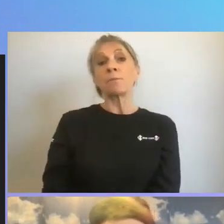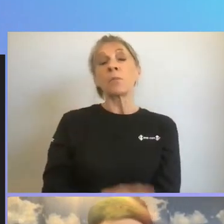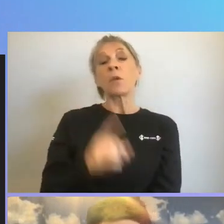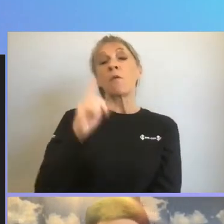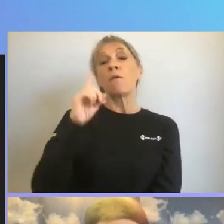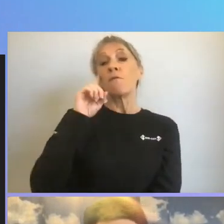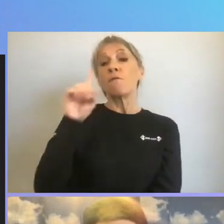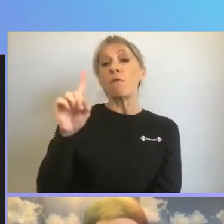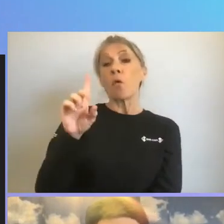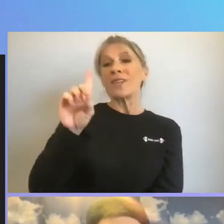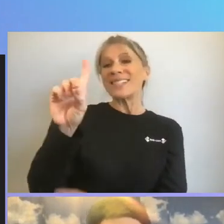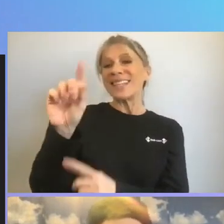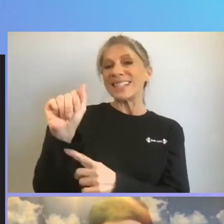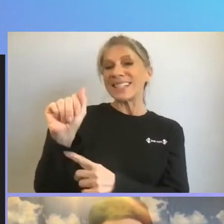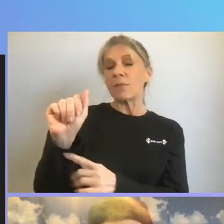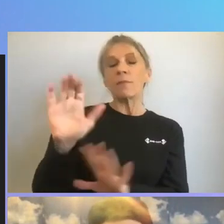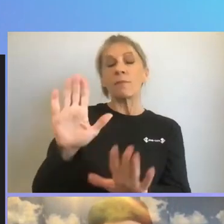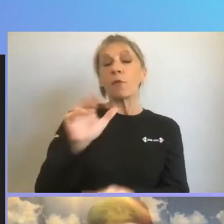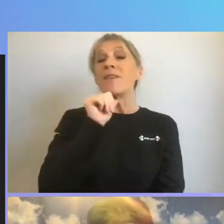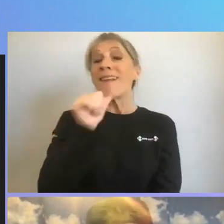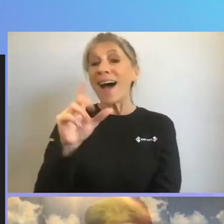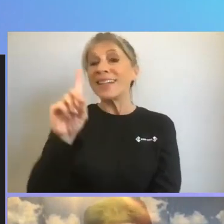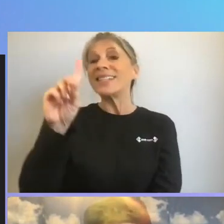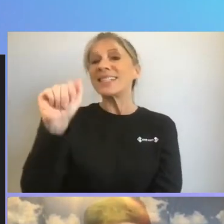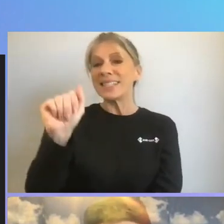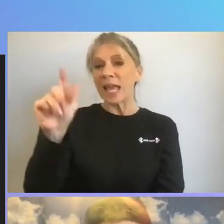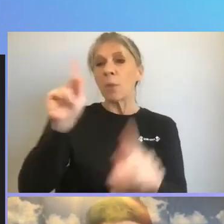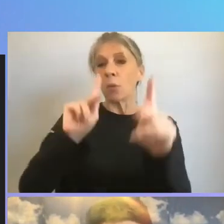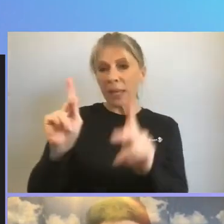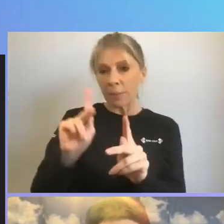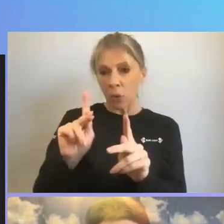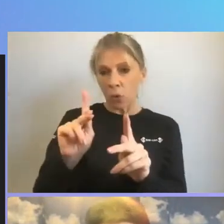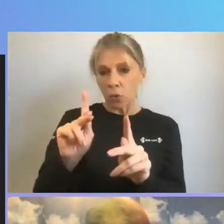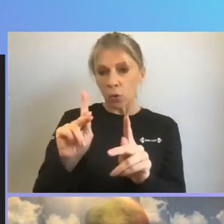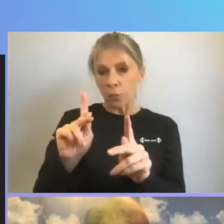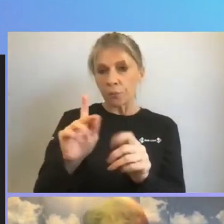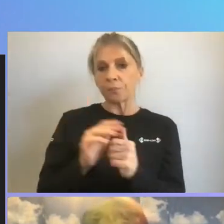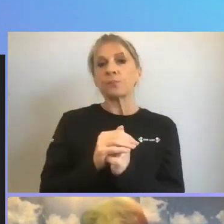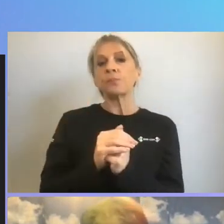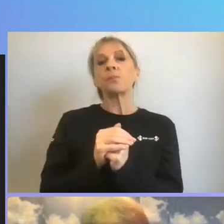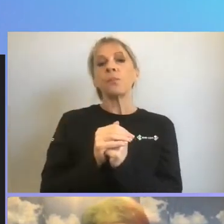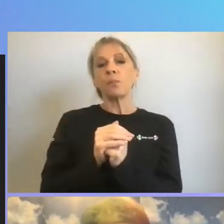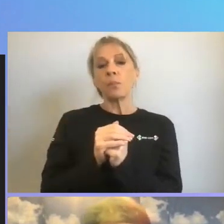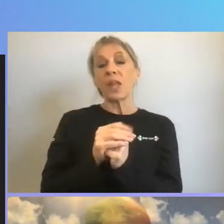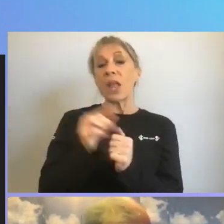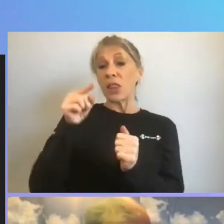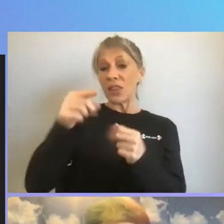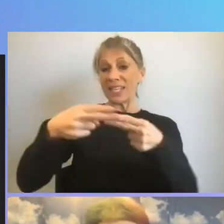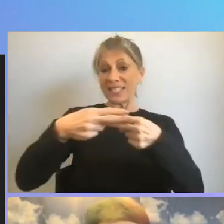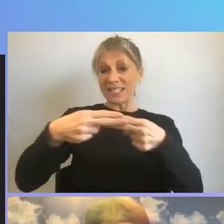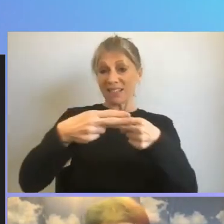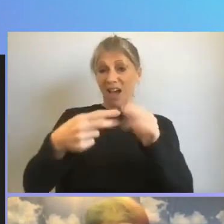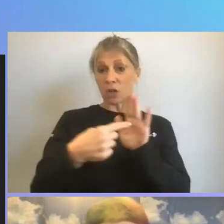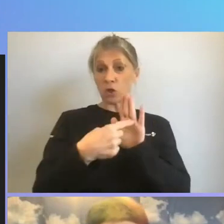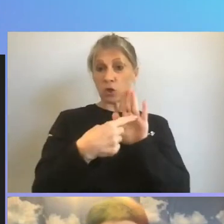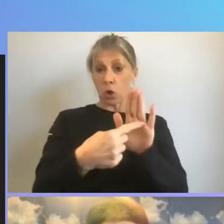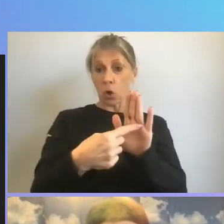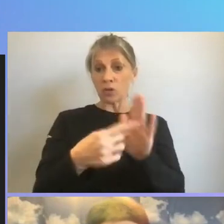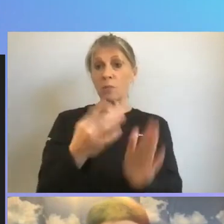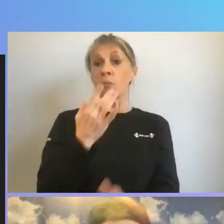for non-disabled people. So this this slide shows a preference